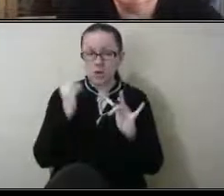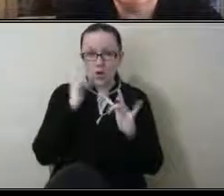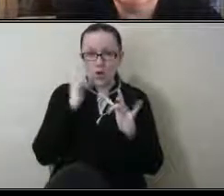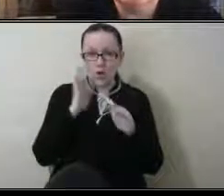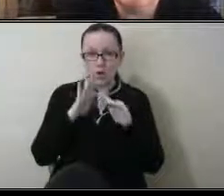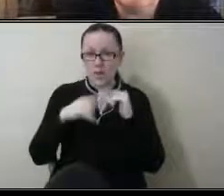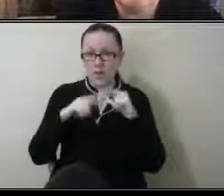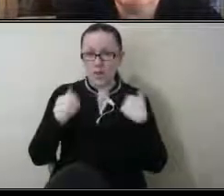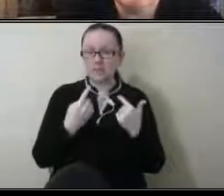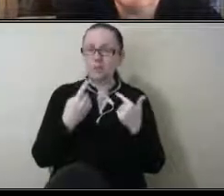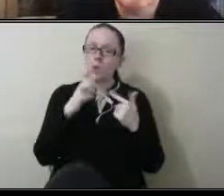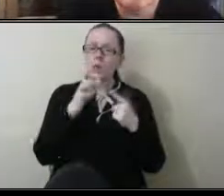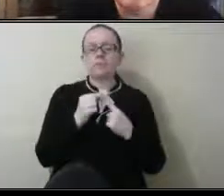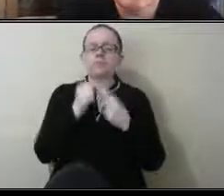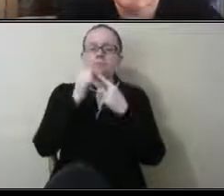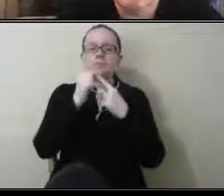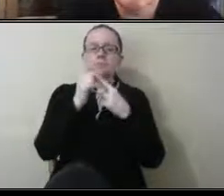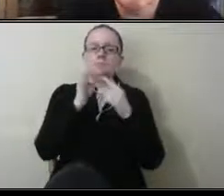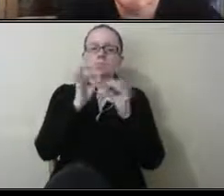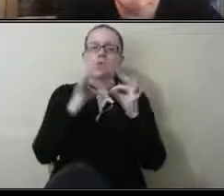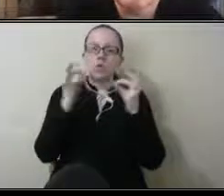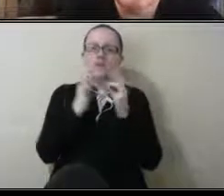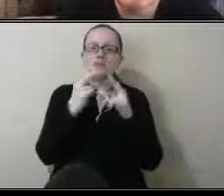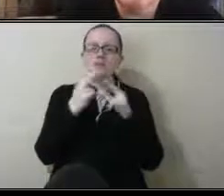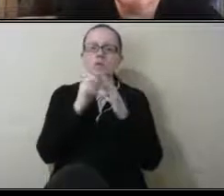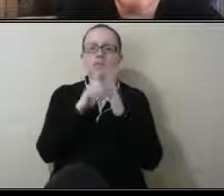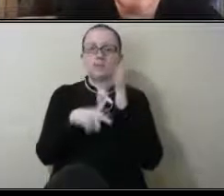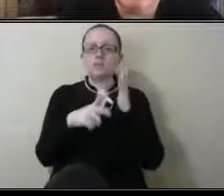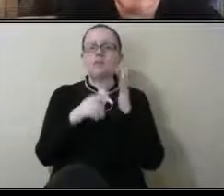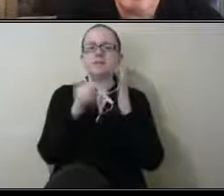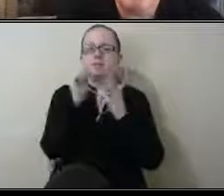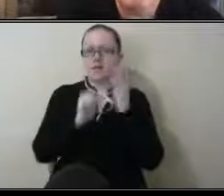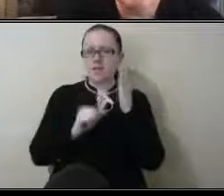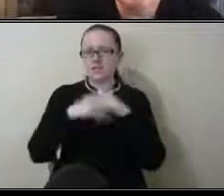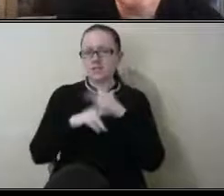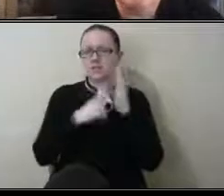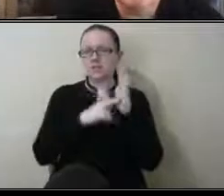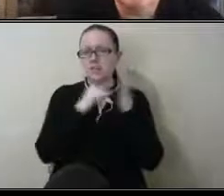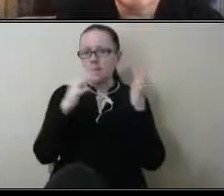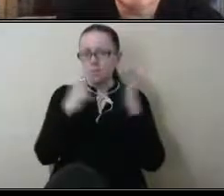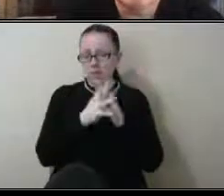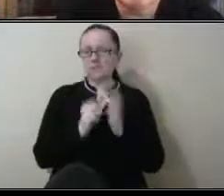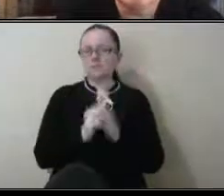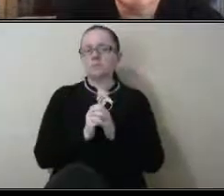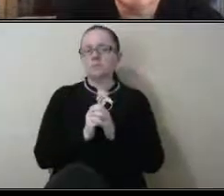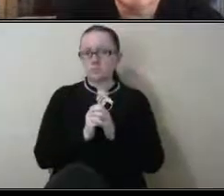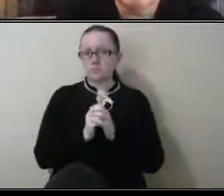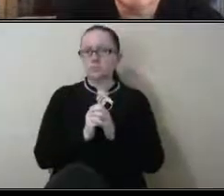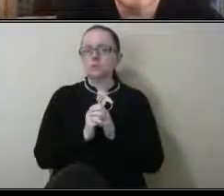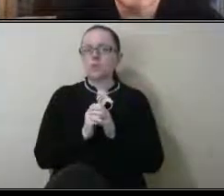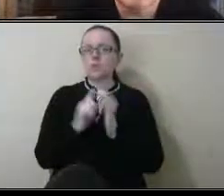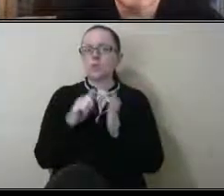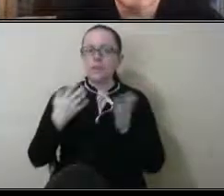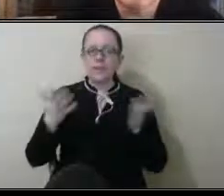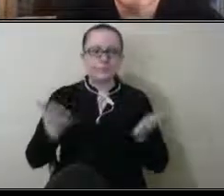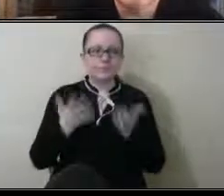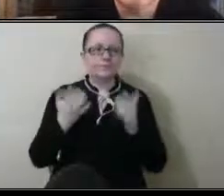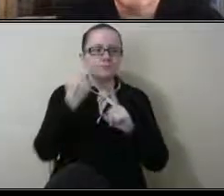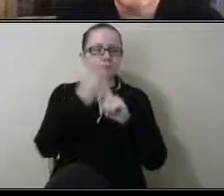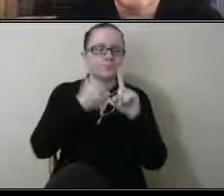disability organization for new south wales and we advance the rights of and opportunities for people